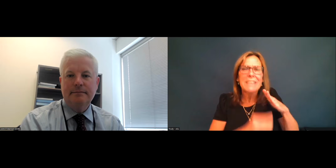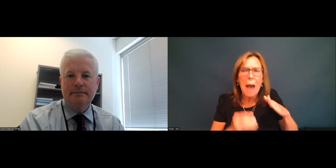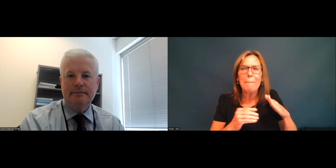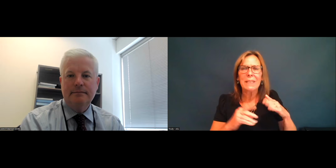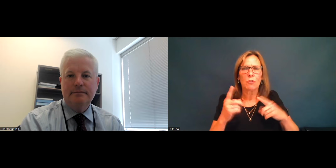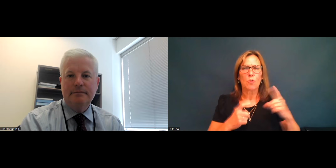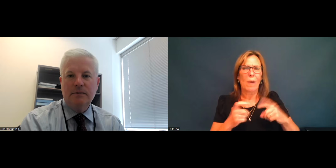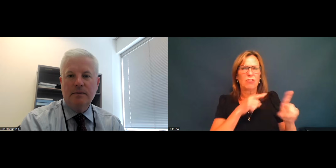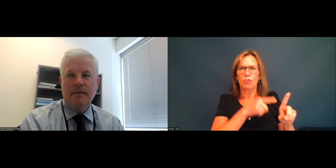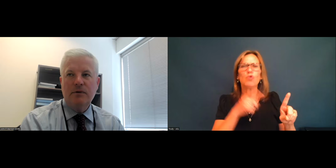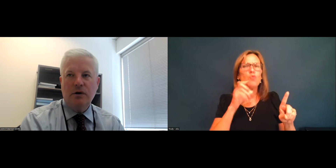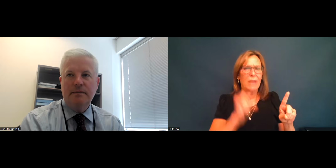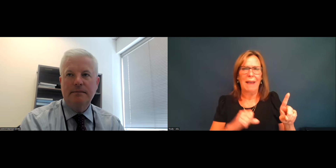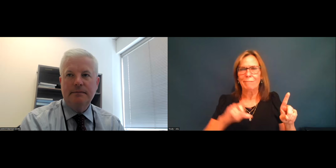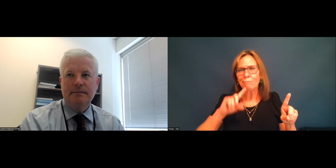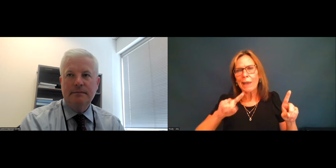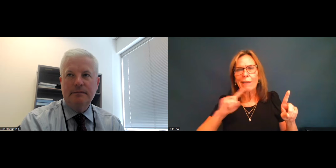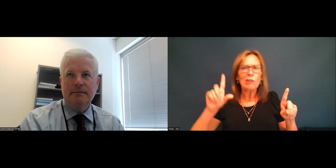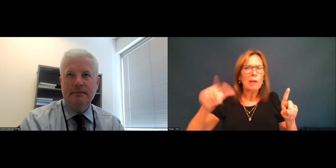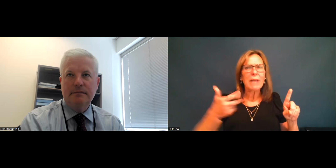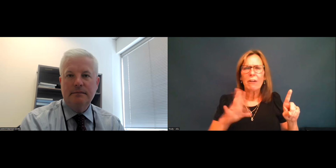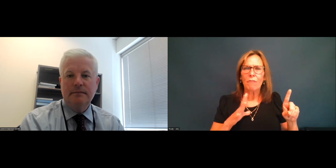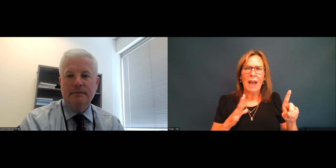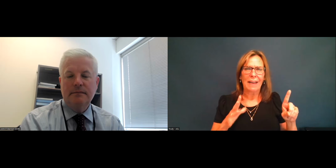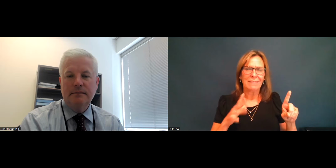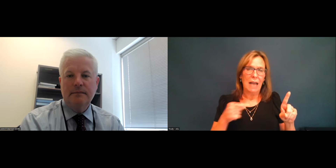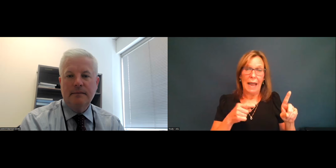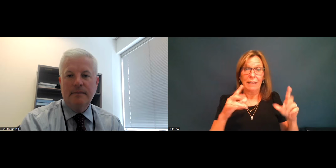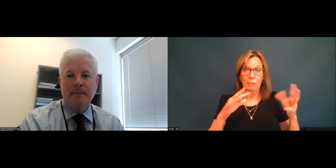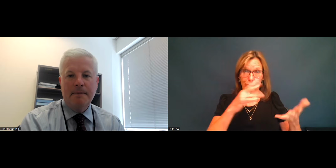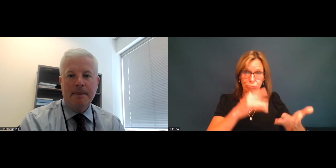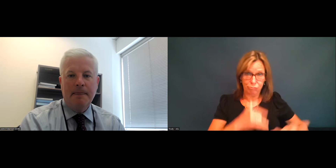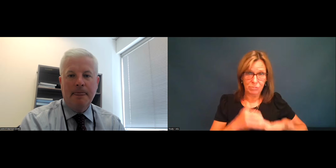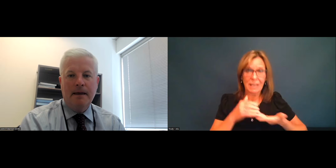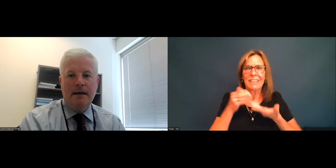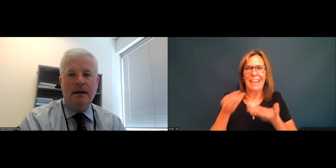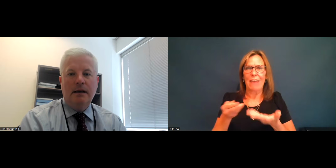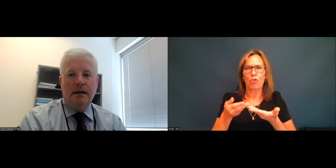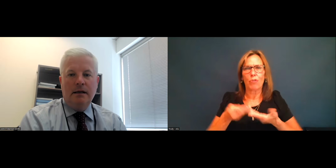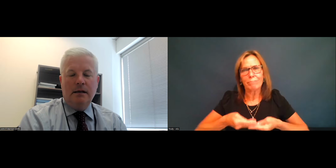Thanks, everyone, Good to be with you, » ALEX THOMPSON: Bye,